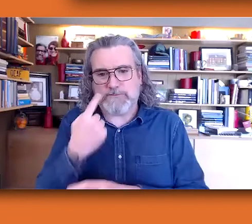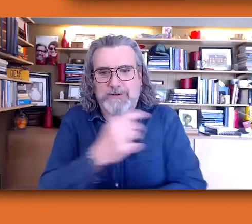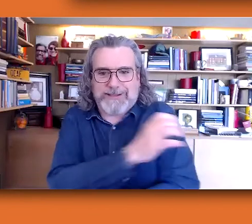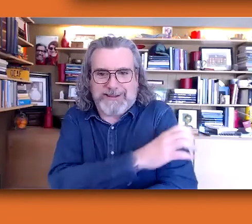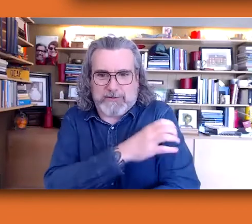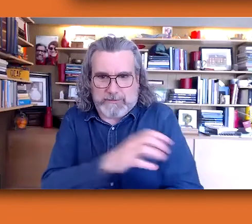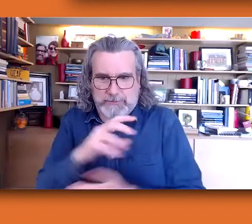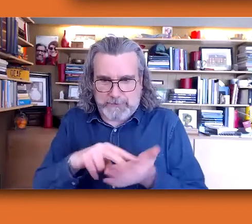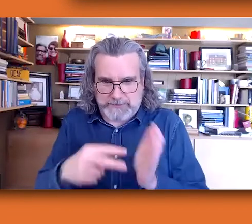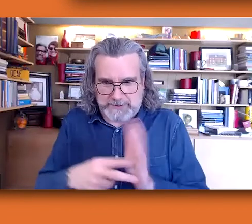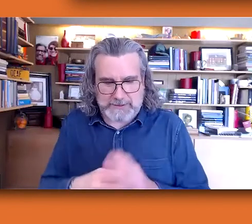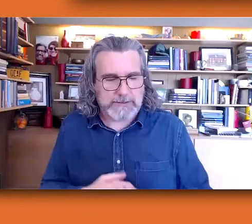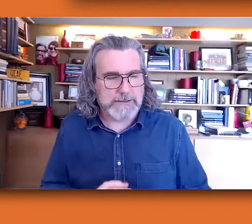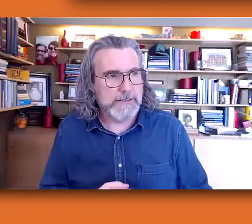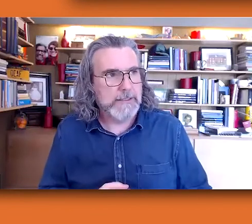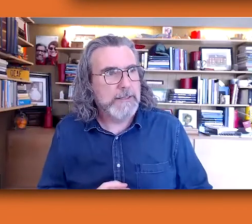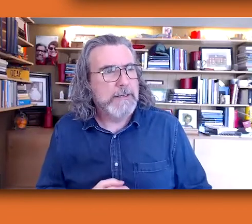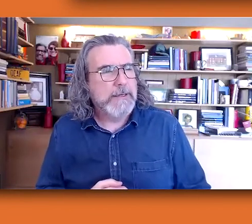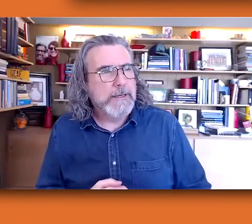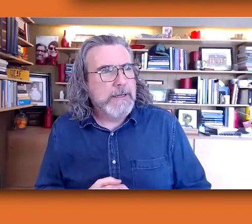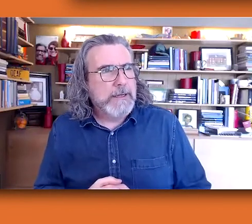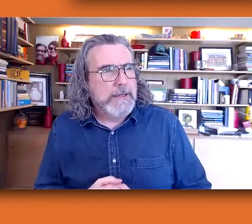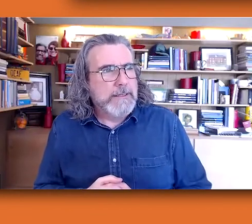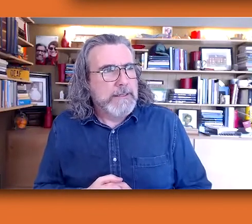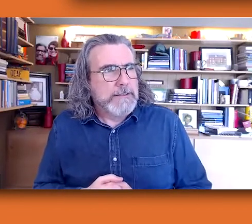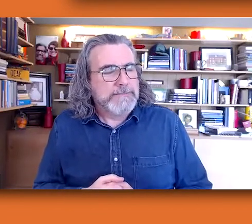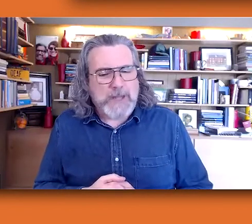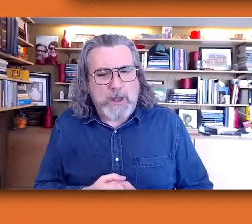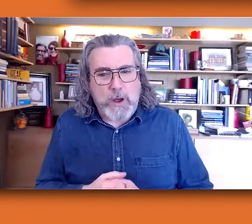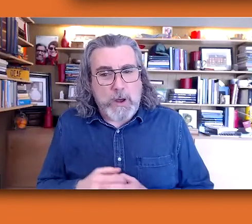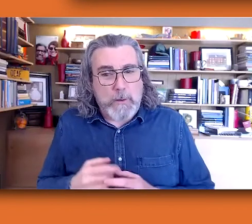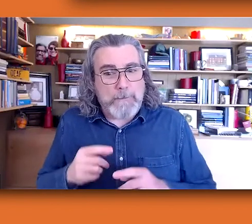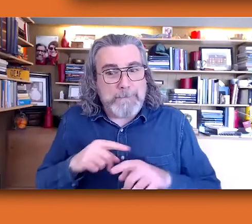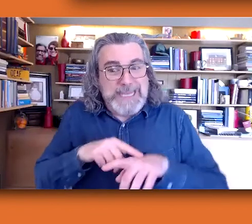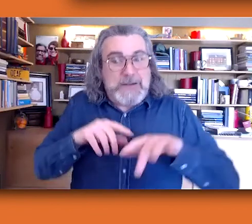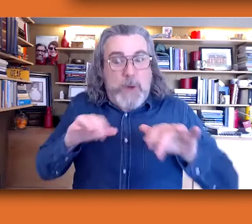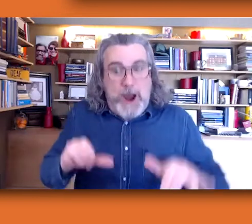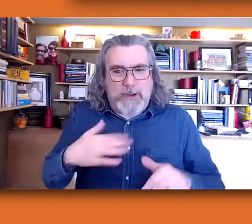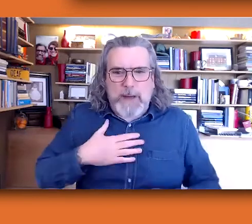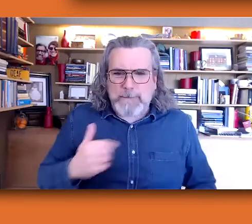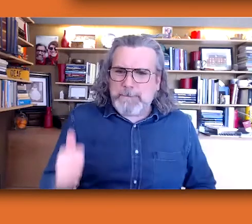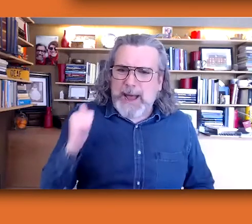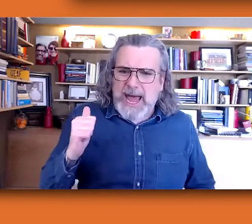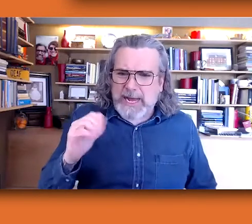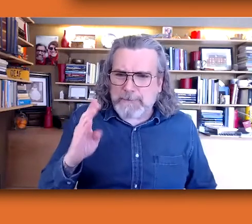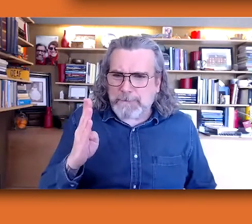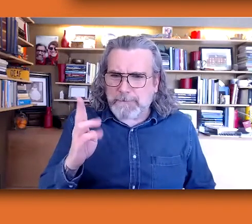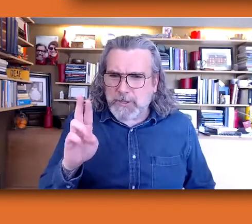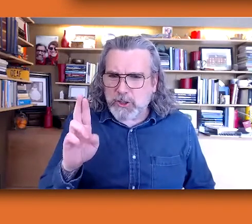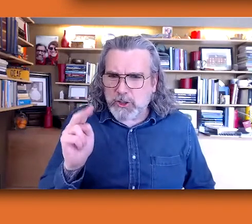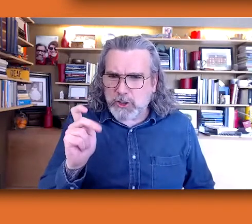and we're still working on the assessment so that it may in the future potentially be used for clinical purposes as well.